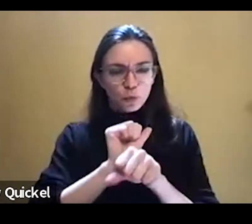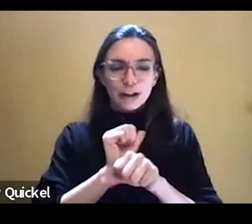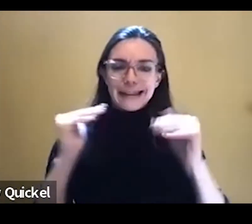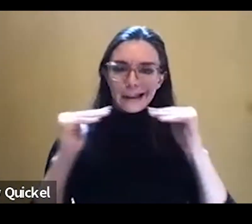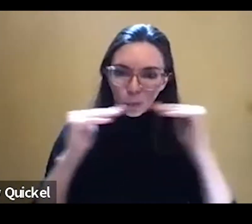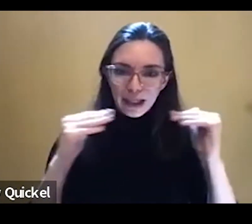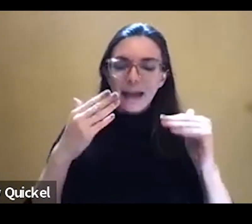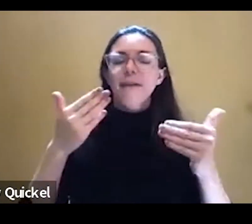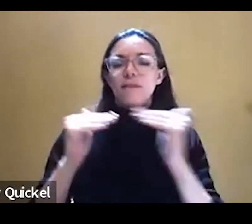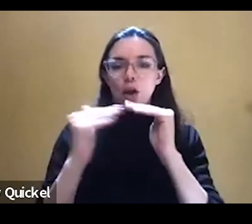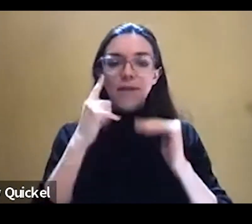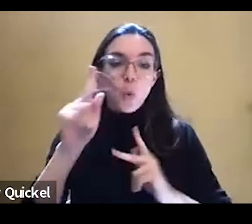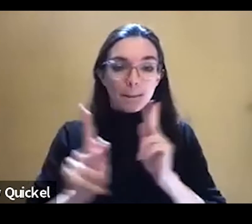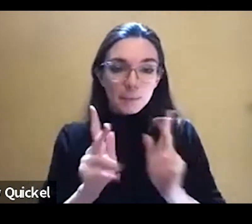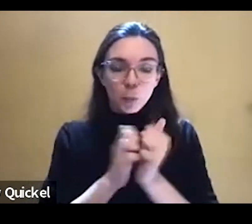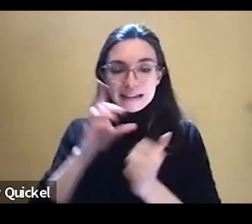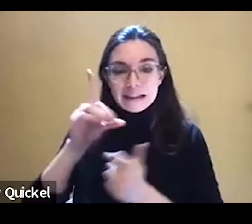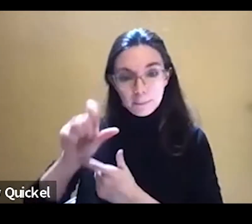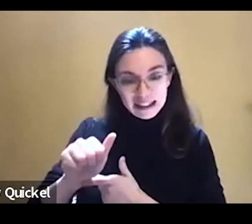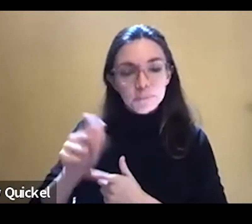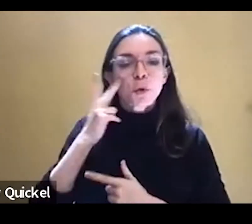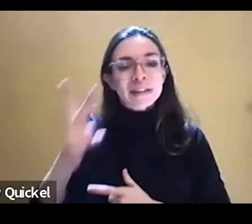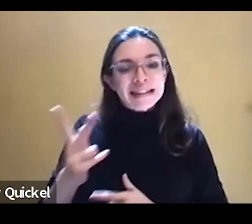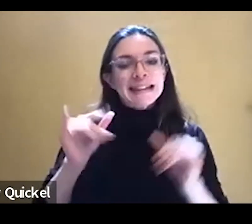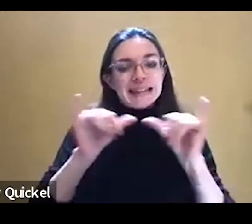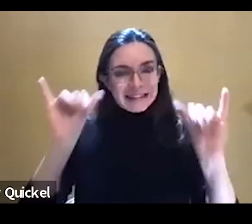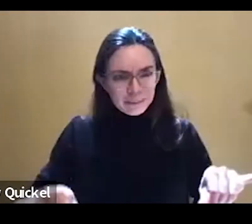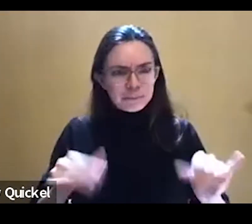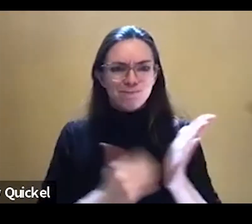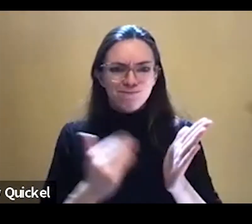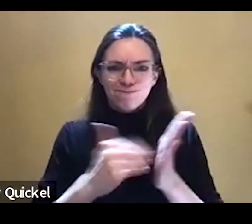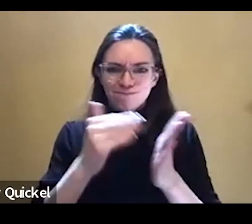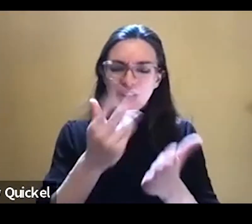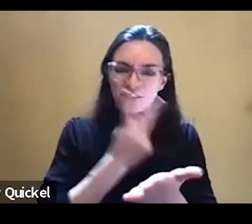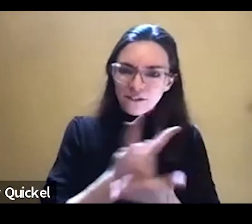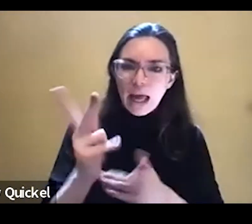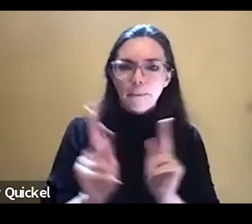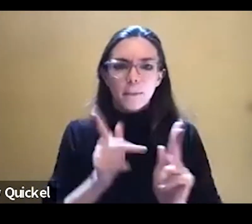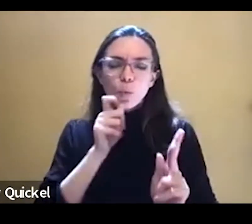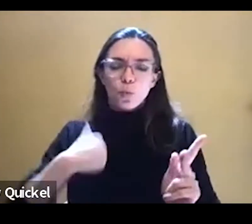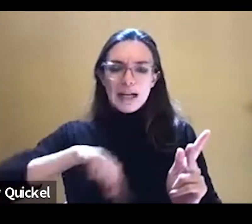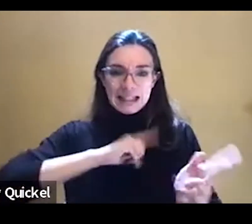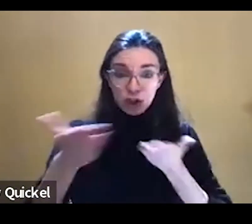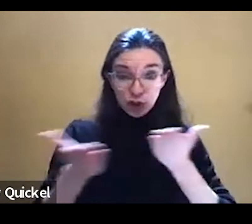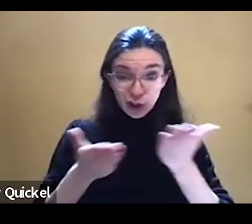disabilities, we see systems repeatedly fail the folks that we serve. Why? Well, for one thing,